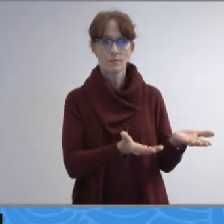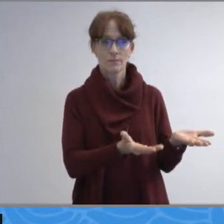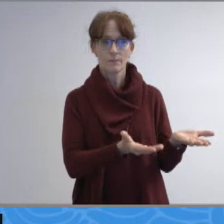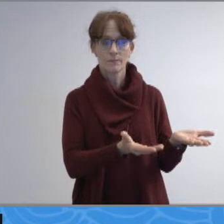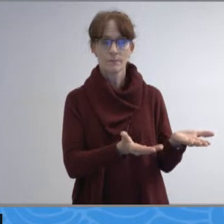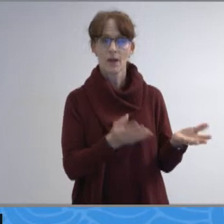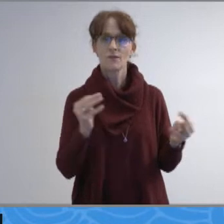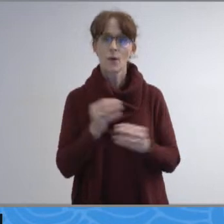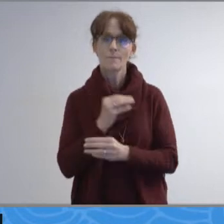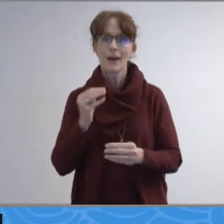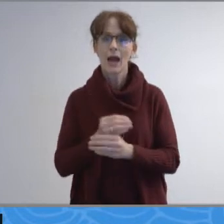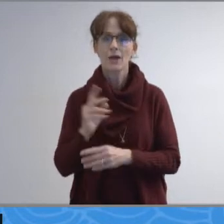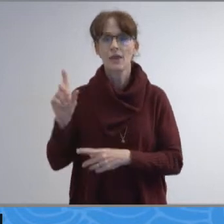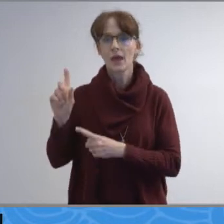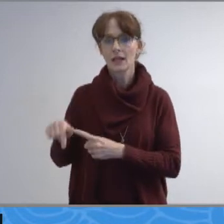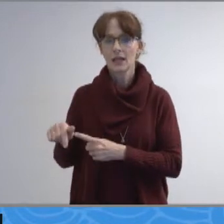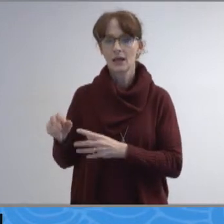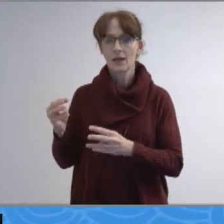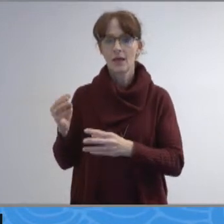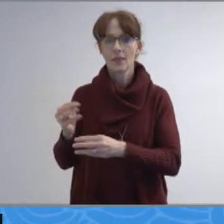and for math click on the math signs.